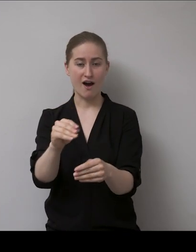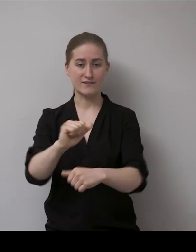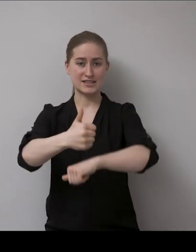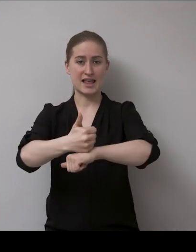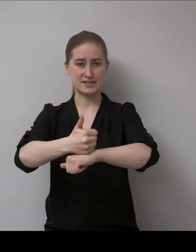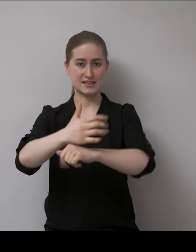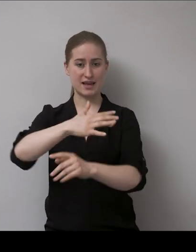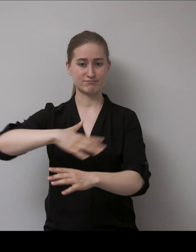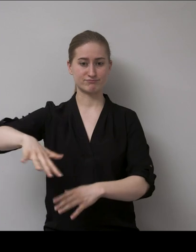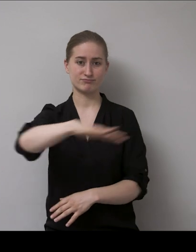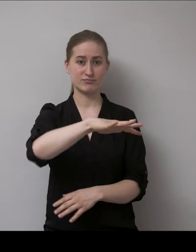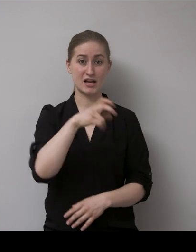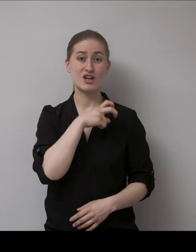The travel industry will never be the same.